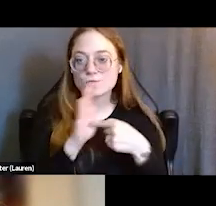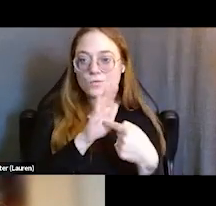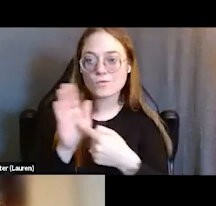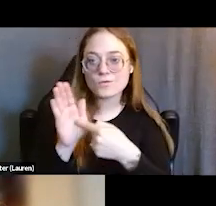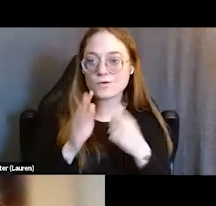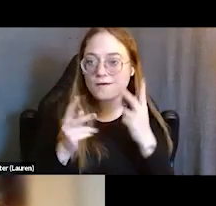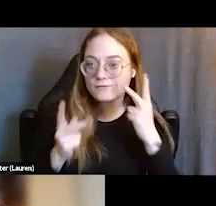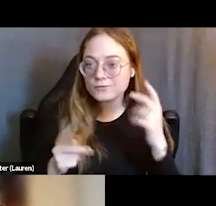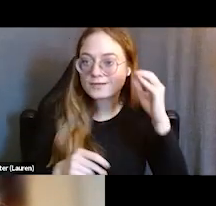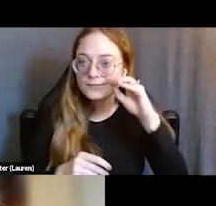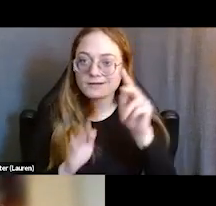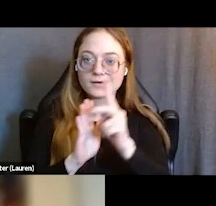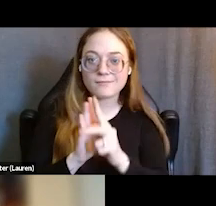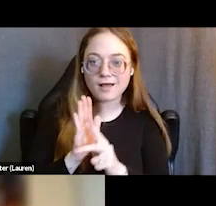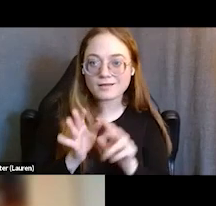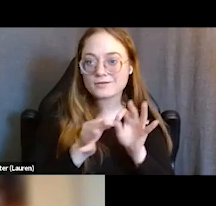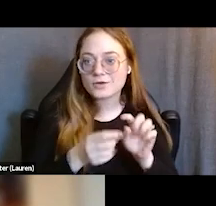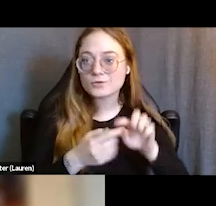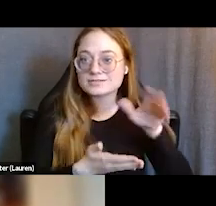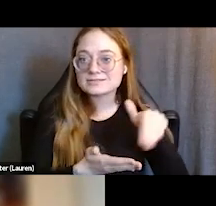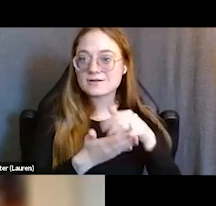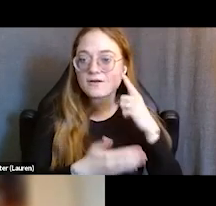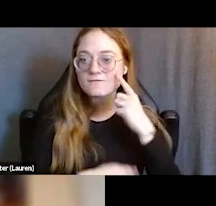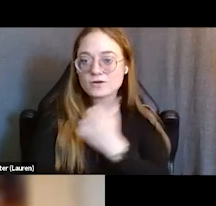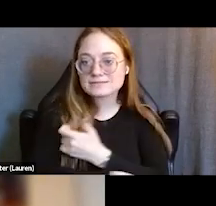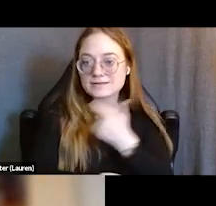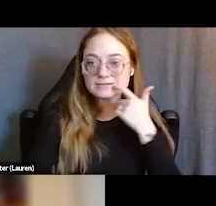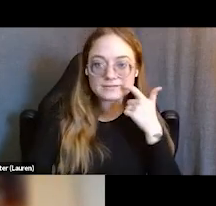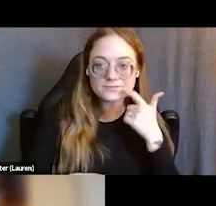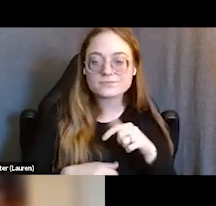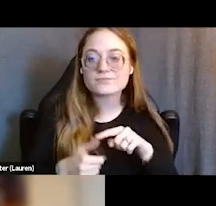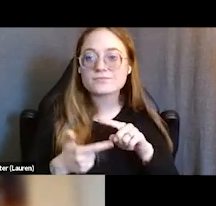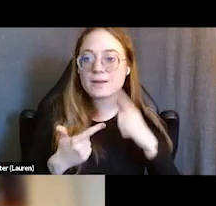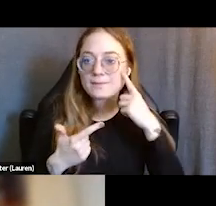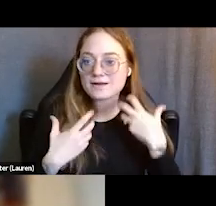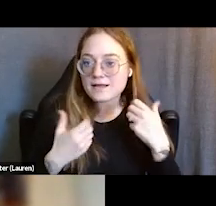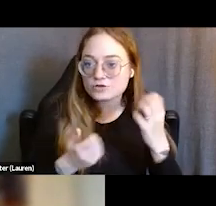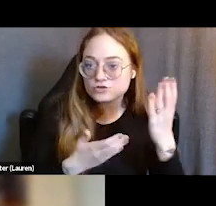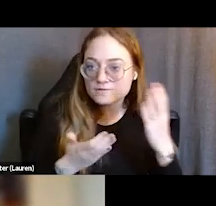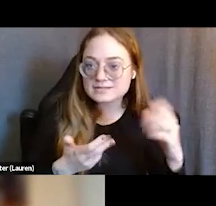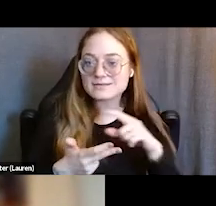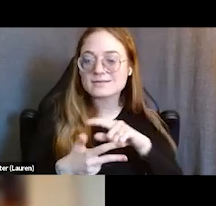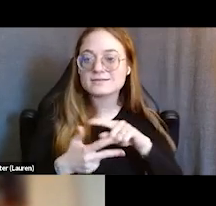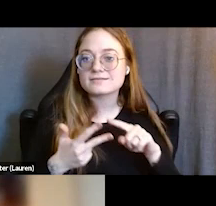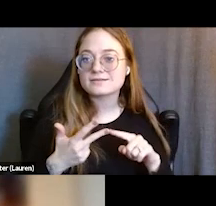or policies of the Center for Mental Health Services, the Center for Substance Abuse Treatment,